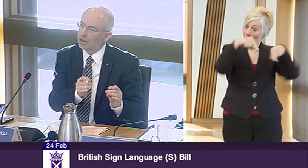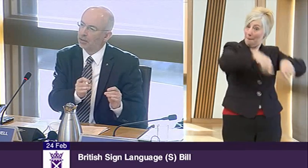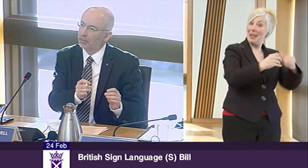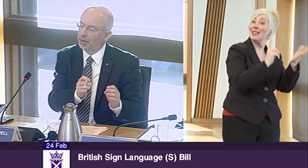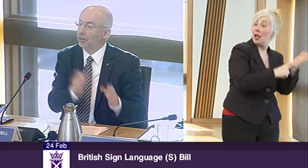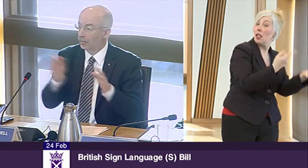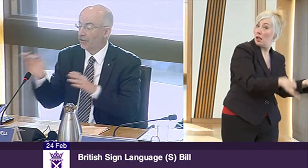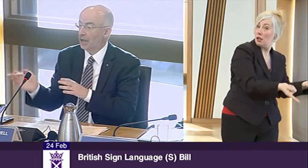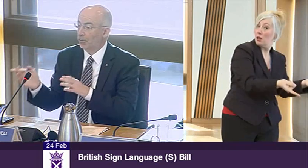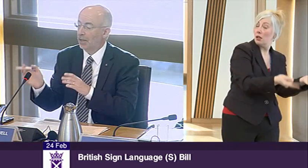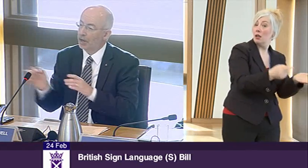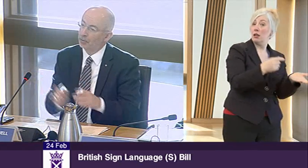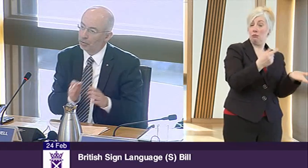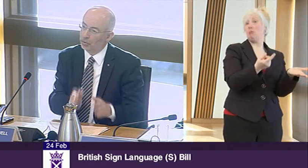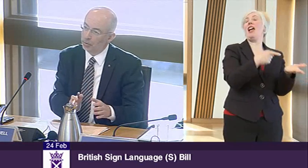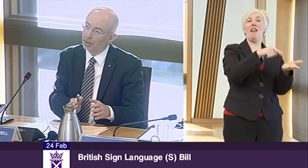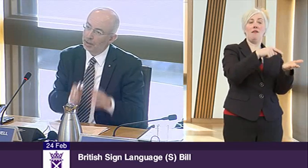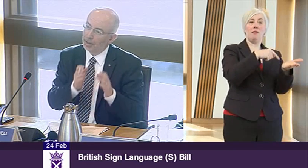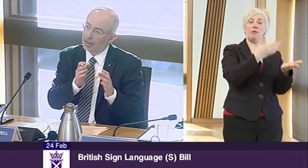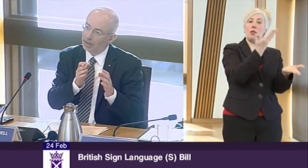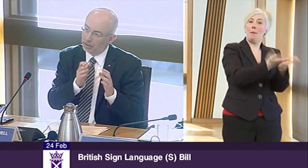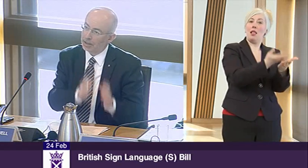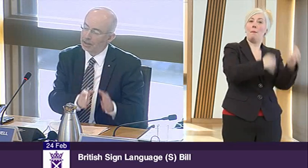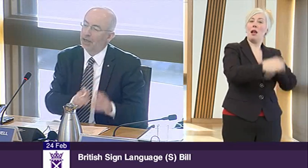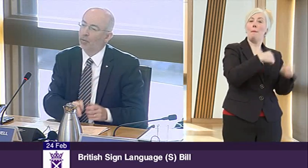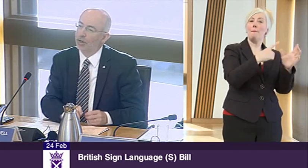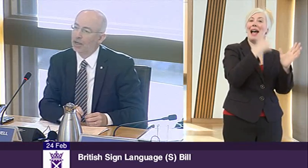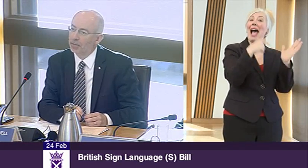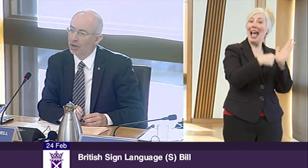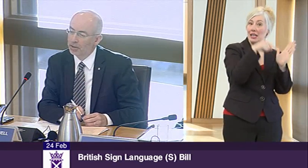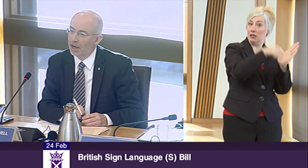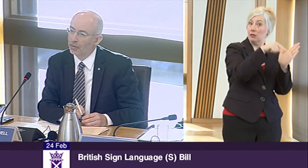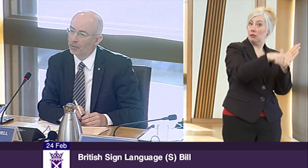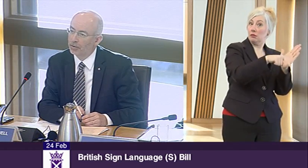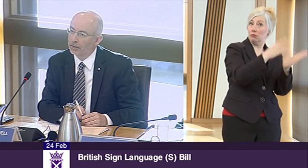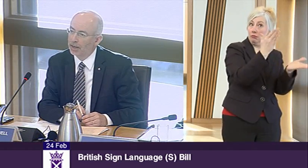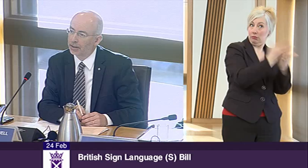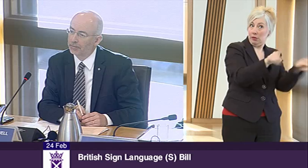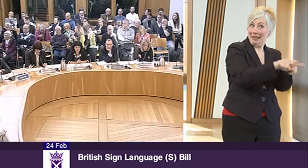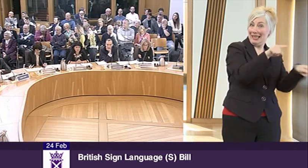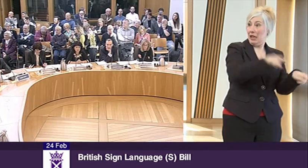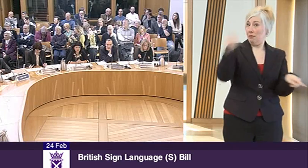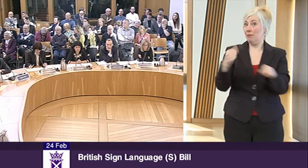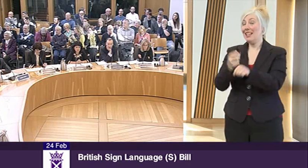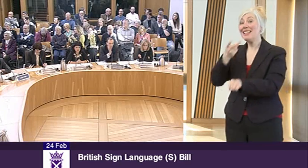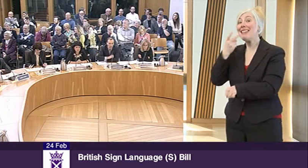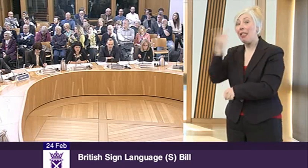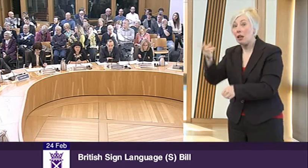here? The evidence about what the bill could do for BSL if it became an act is what has begun to happen with Gaelic.